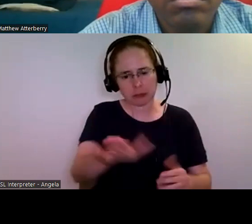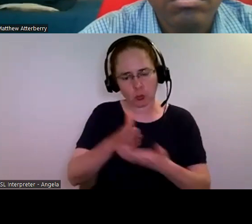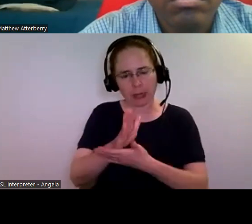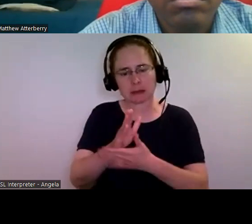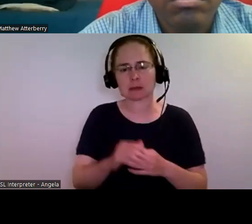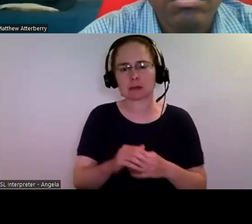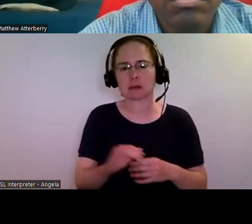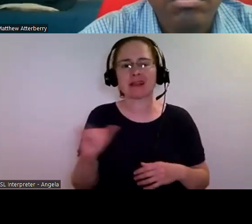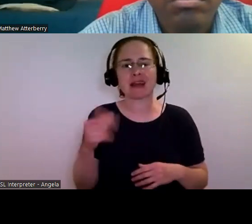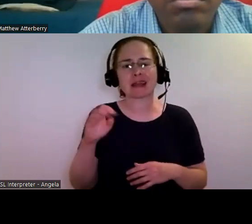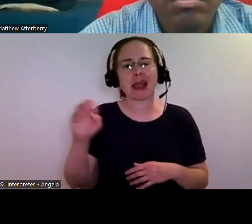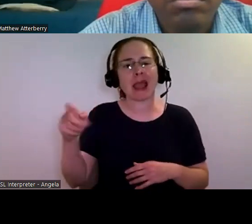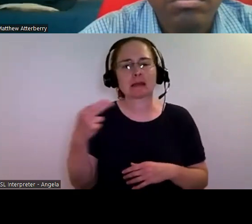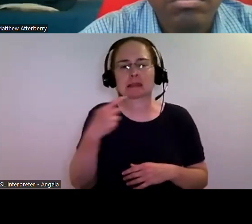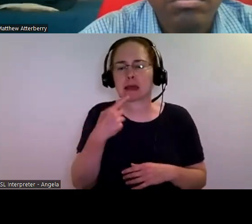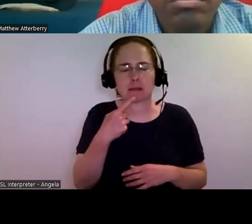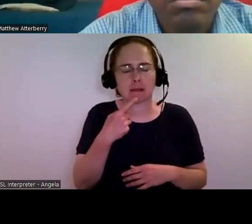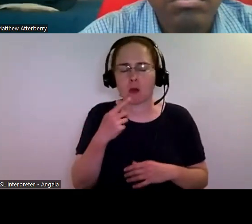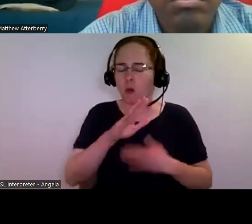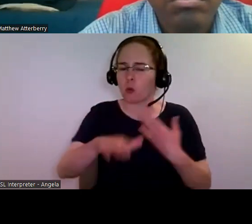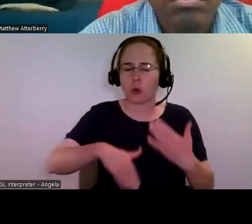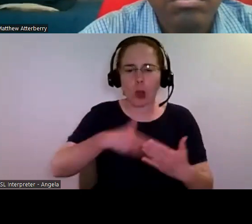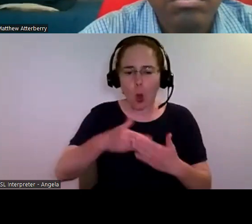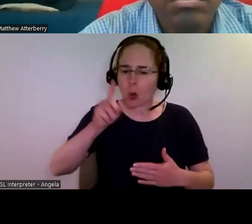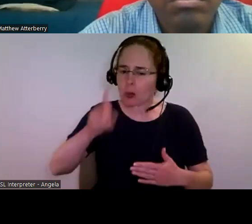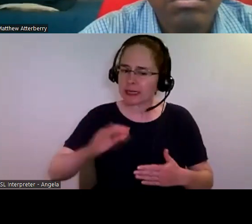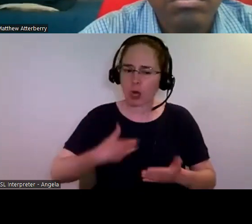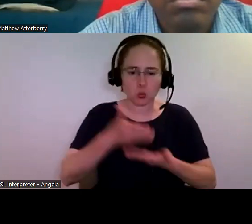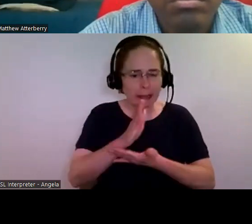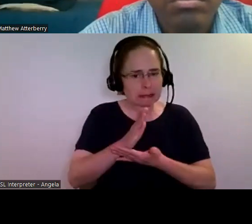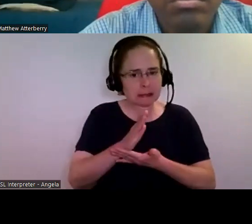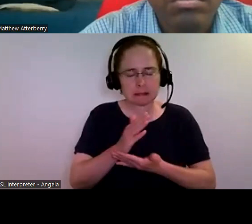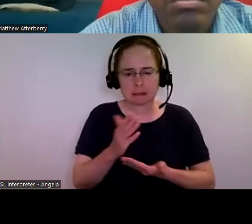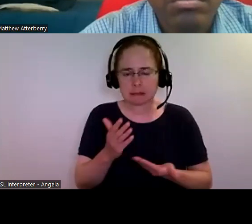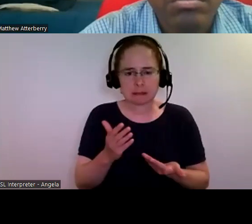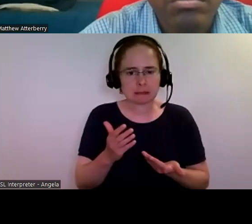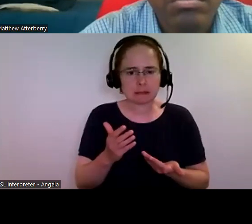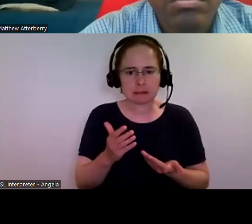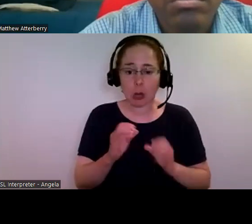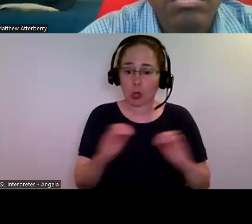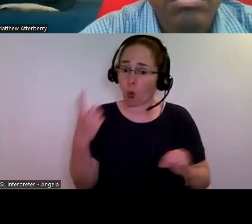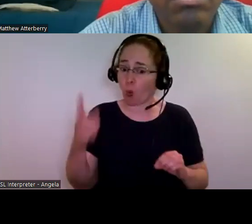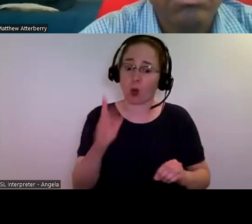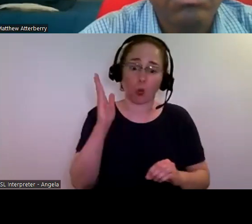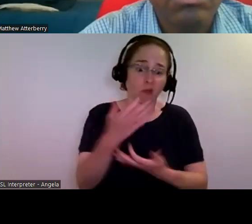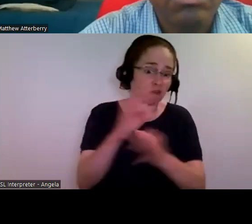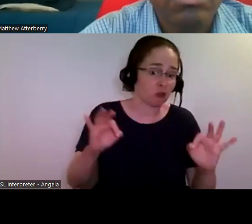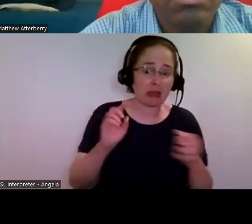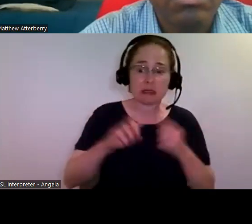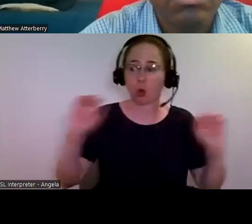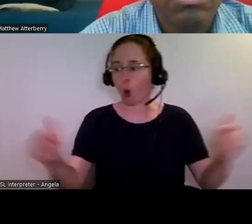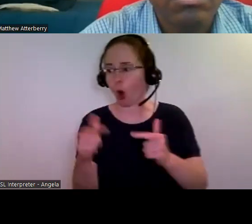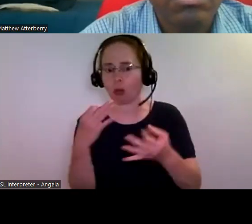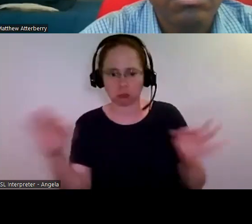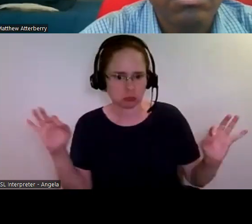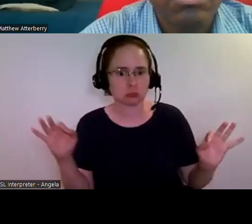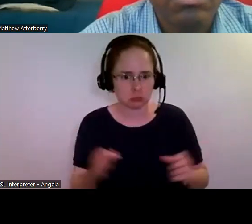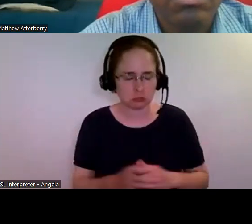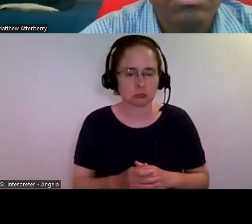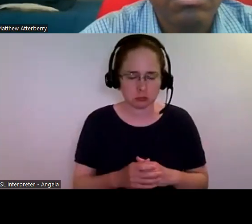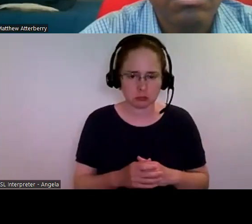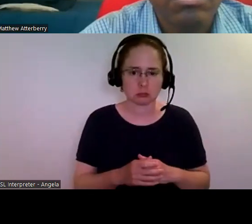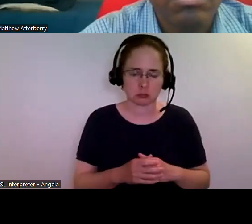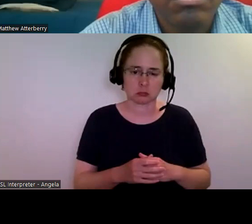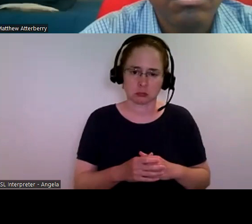said, we all need our rights. Nobody is truly free until we are all. And that's, you know,